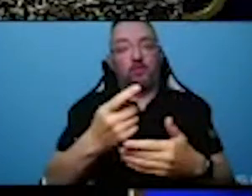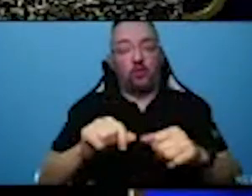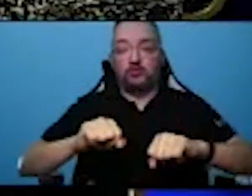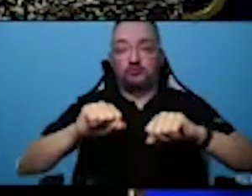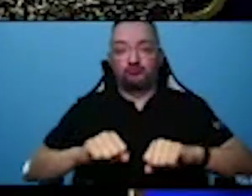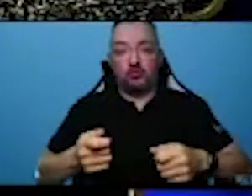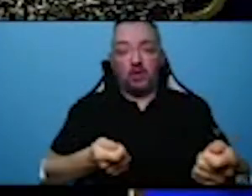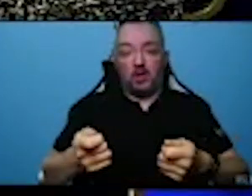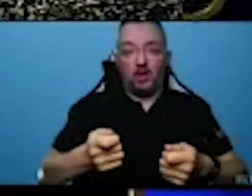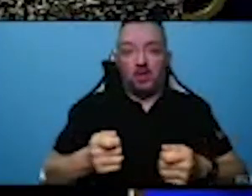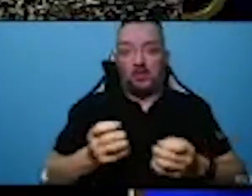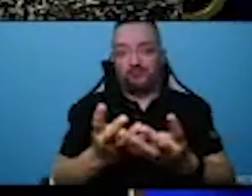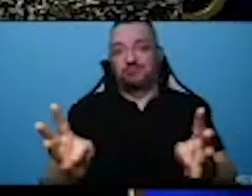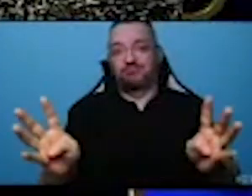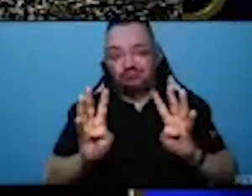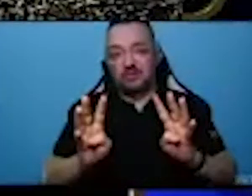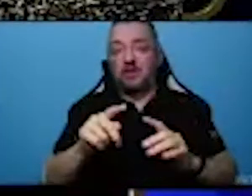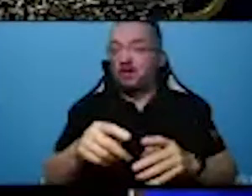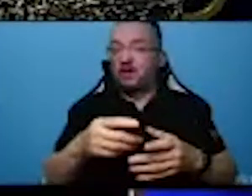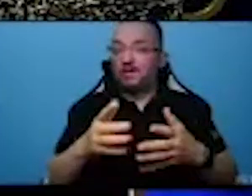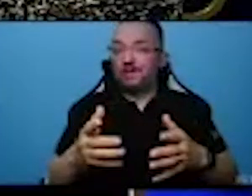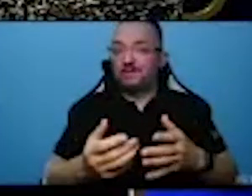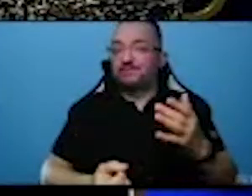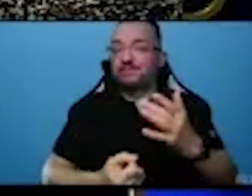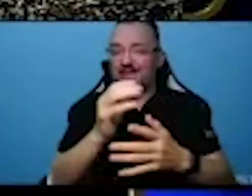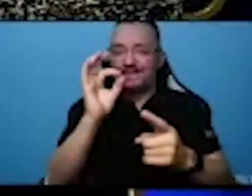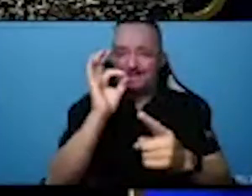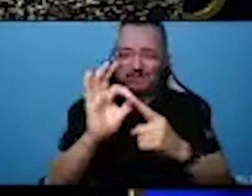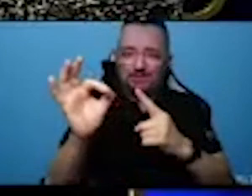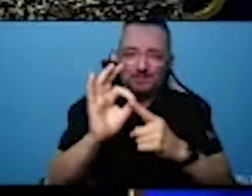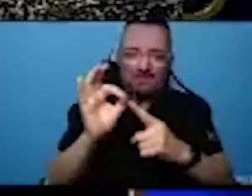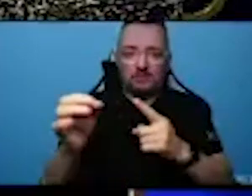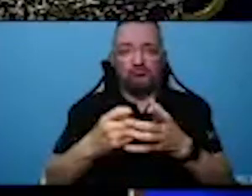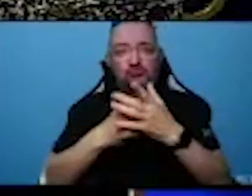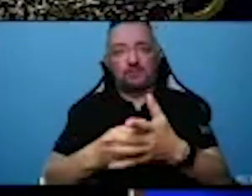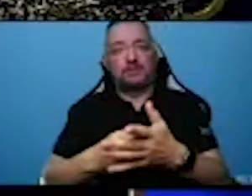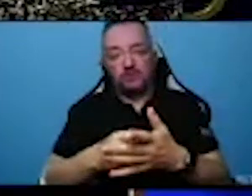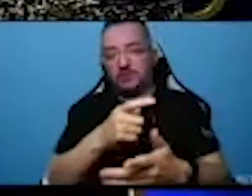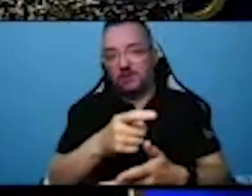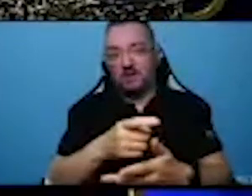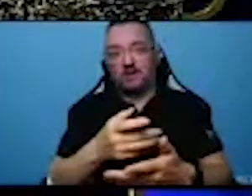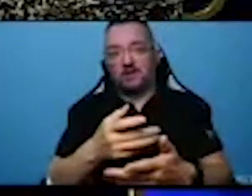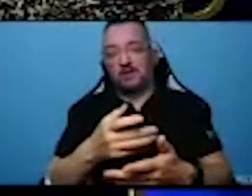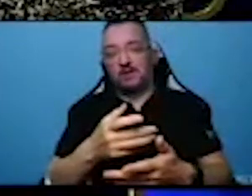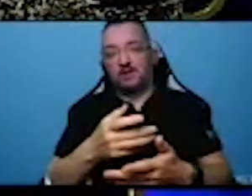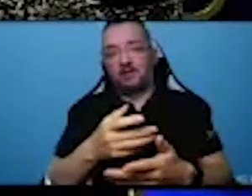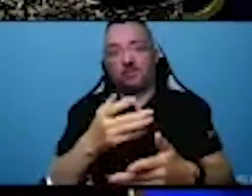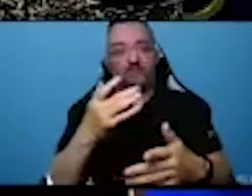come up with very specific recommendations as the Chairs and Working Group representatives and Working Groups have been saying for the last half hour or so.